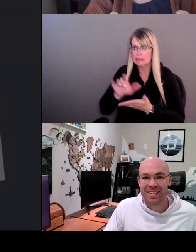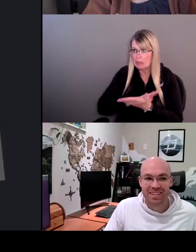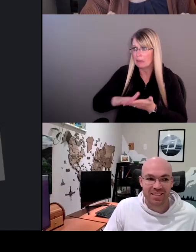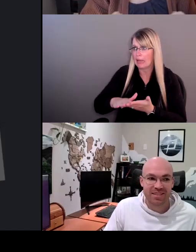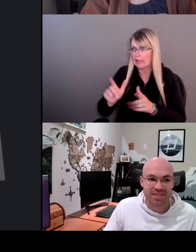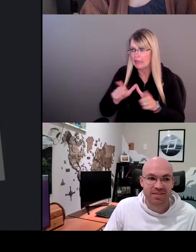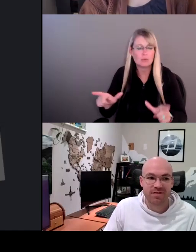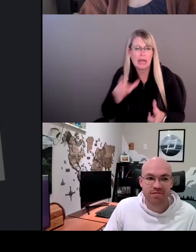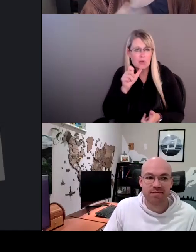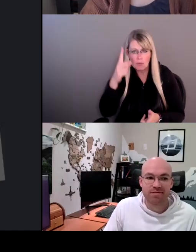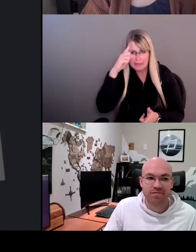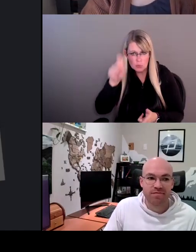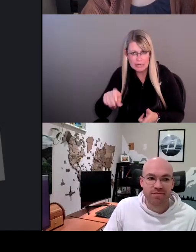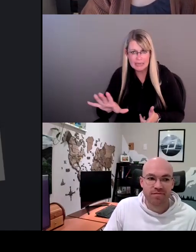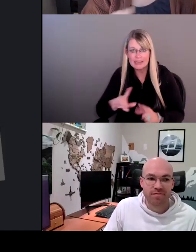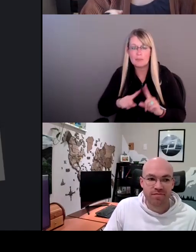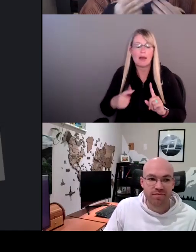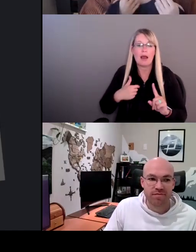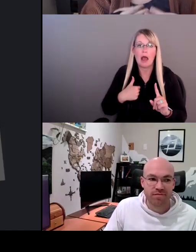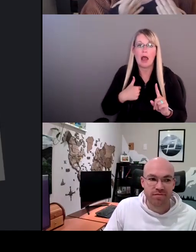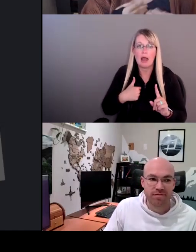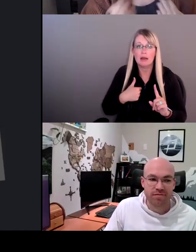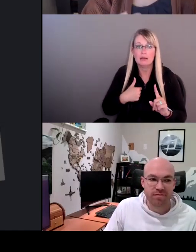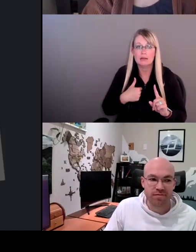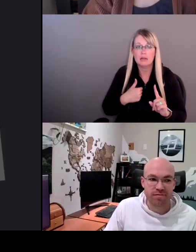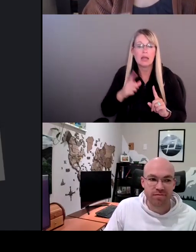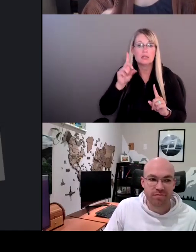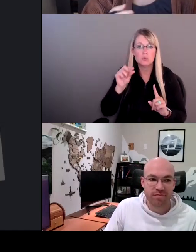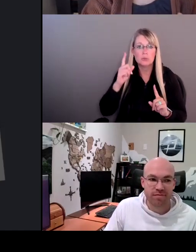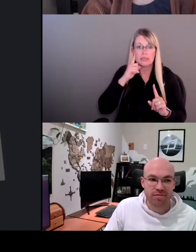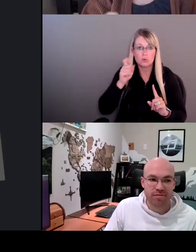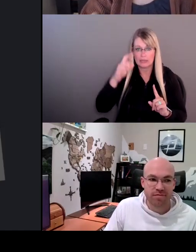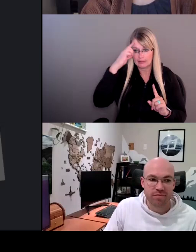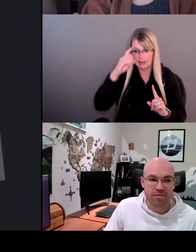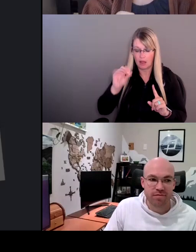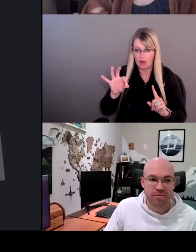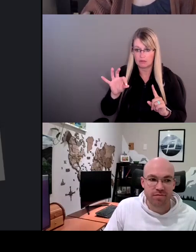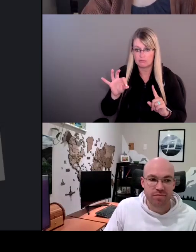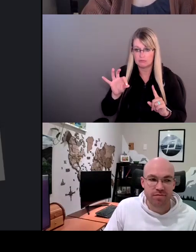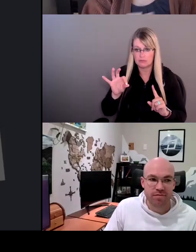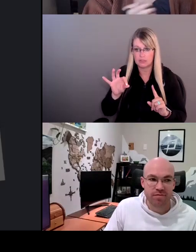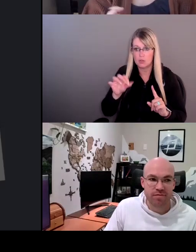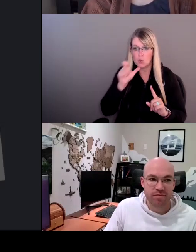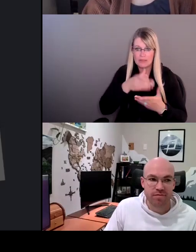need to do that, but I do think you should think about who a section of the website or